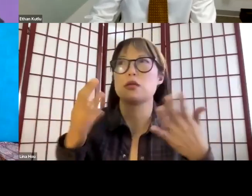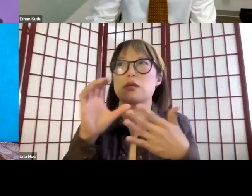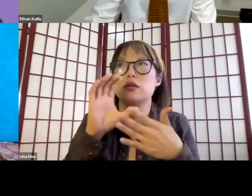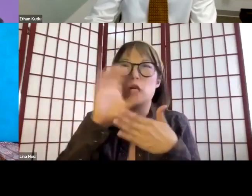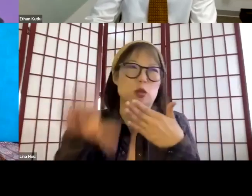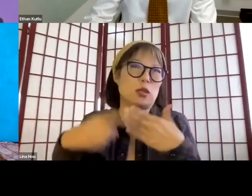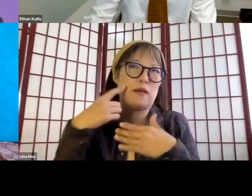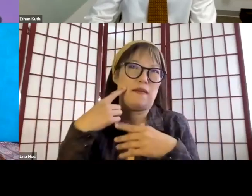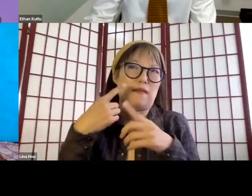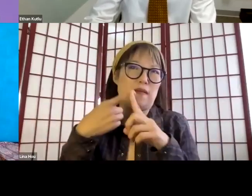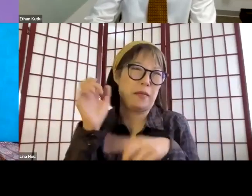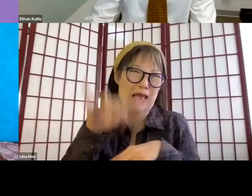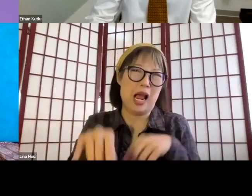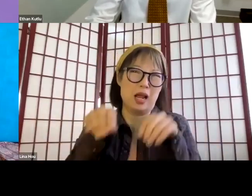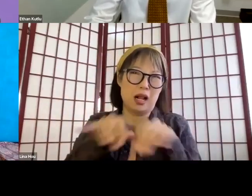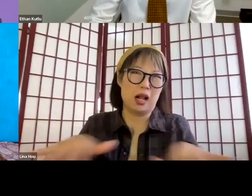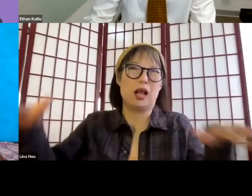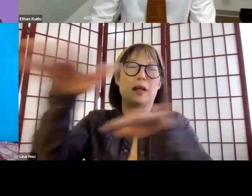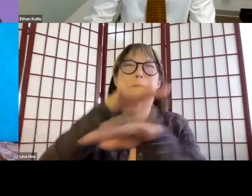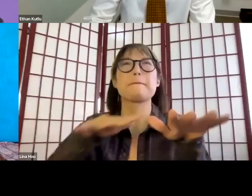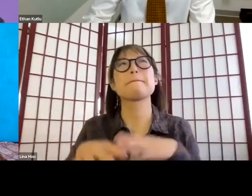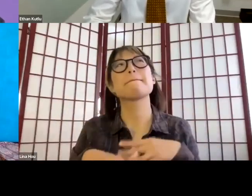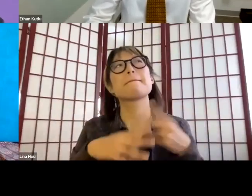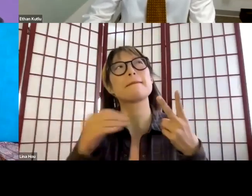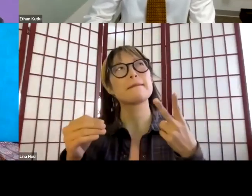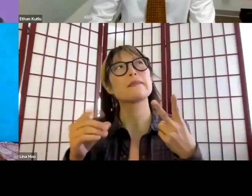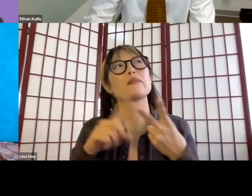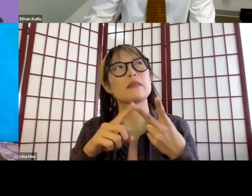And it's really not helpful. The consequences from that have been widespread.